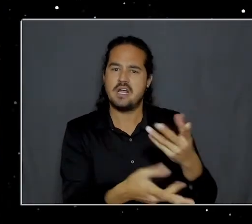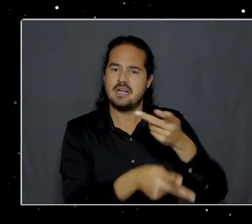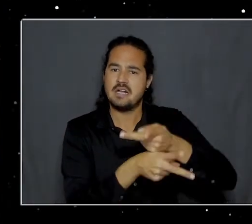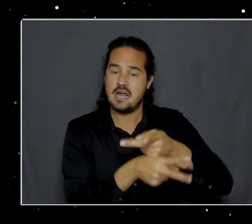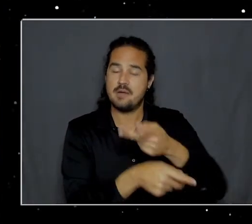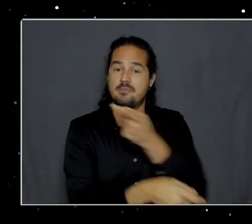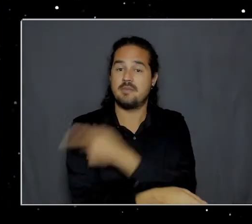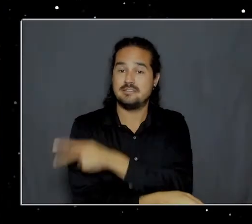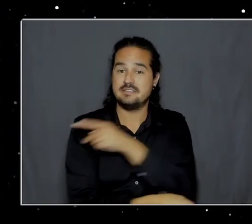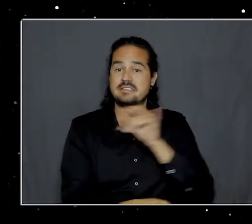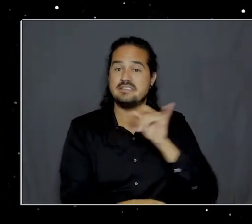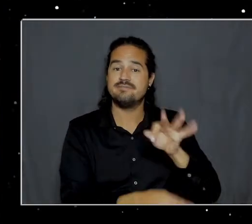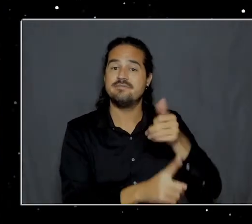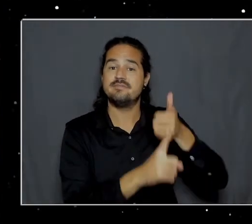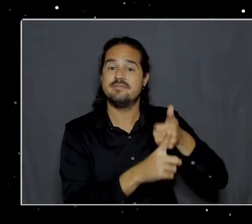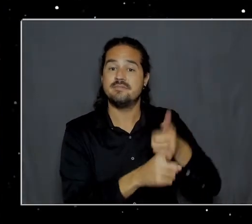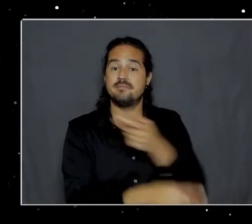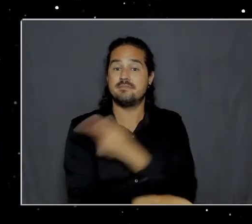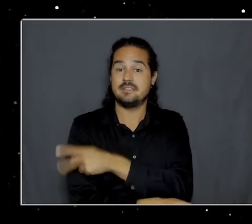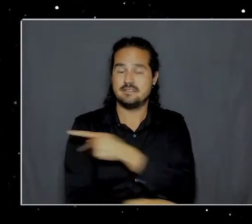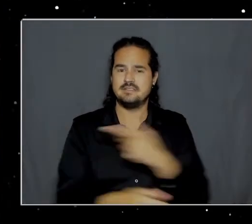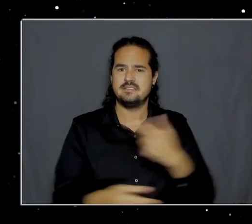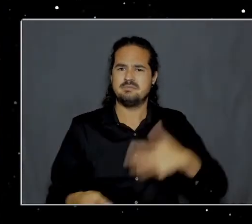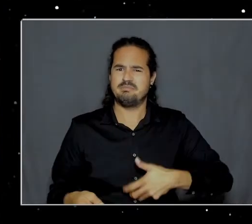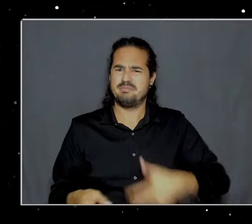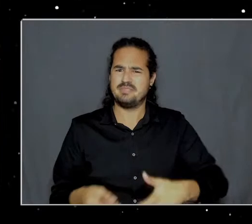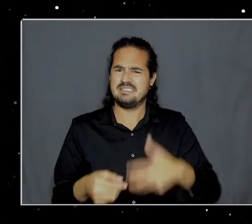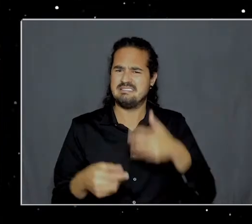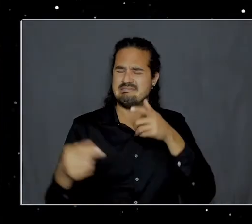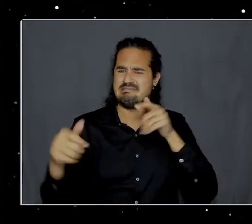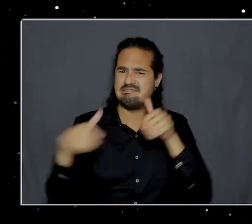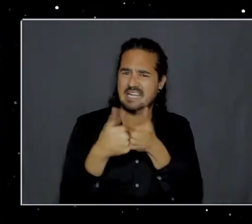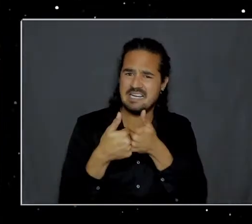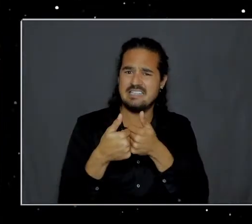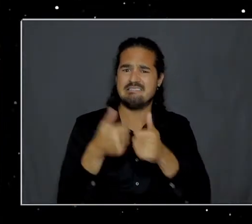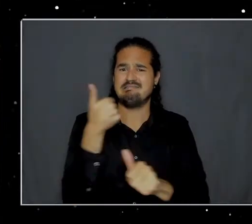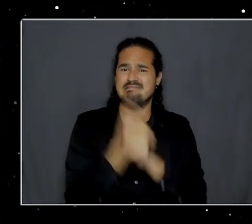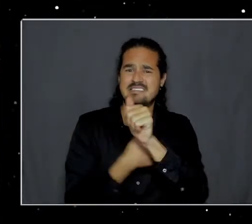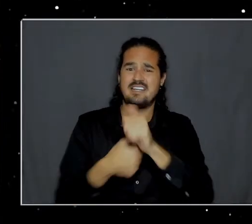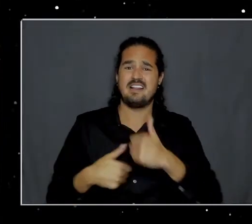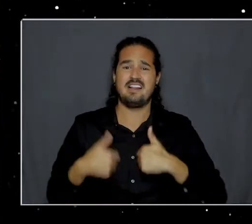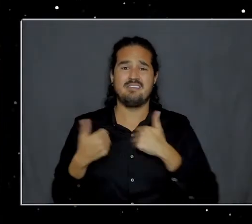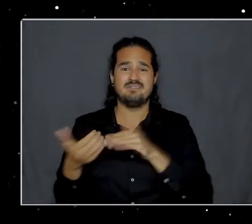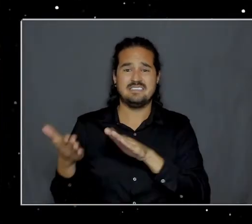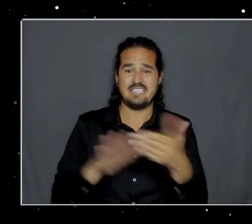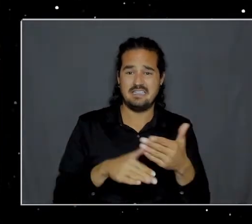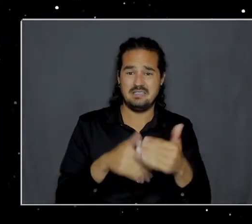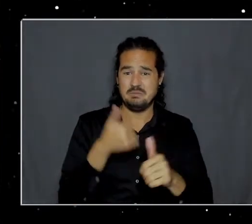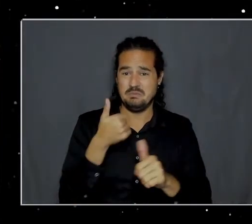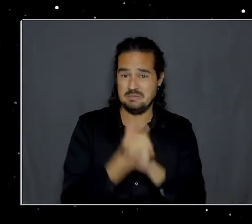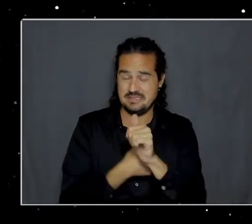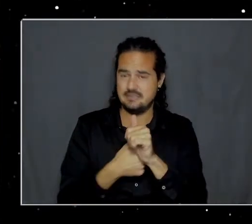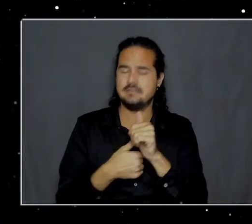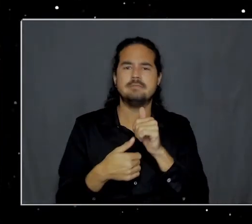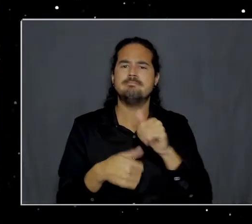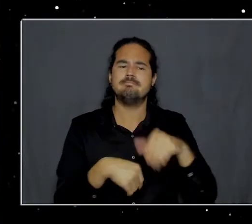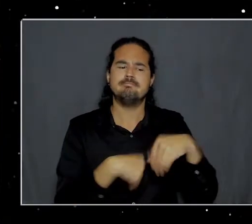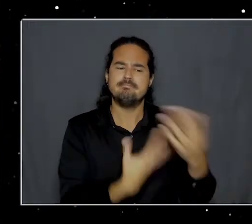COMPLICATIONS WHOSE LIFE OR HEALTH IS AT RISK.